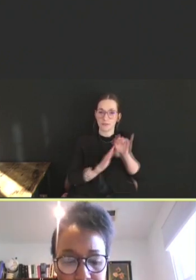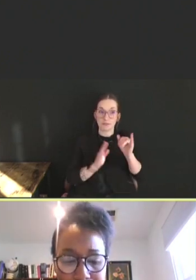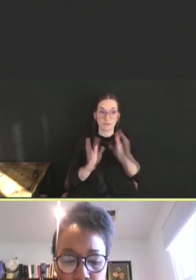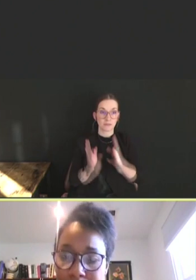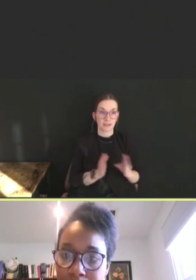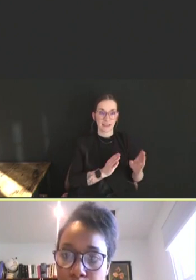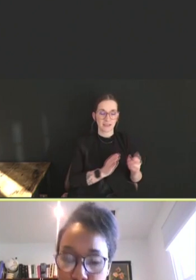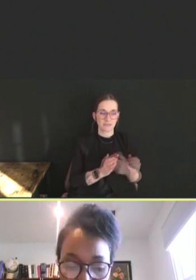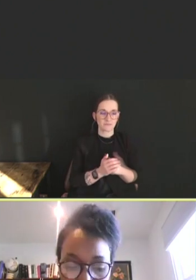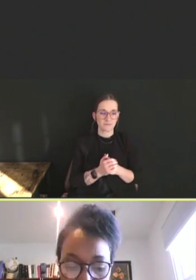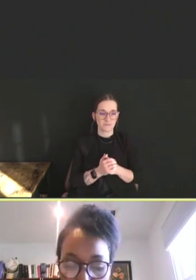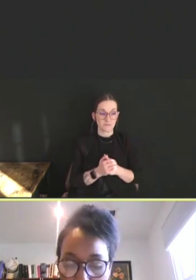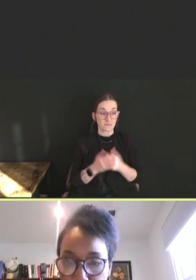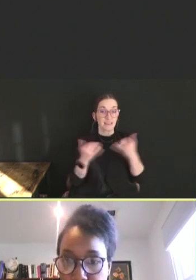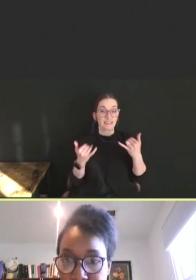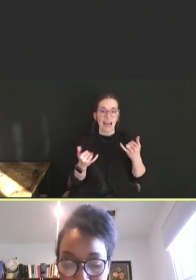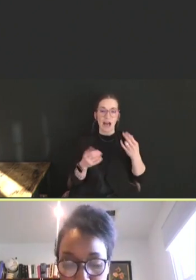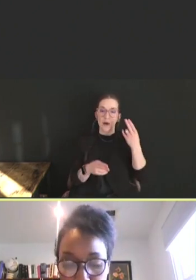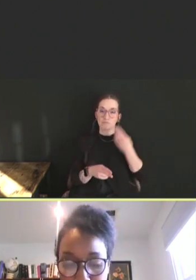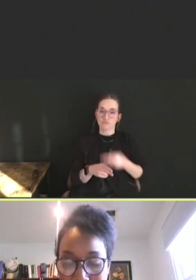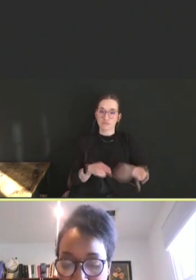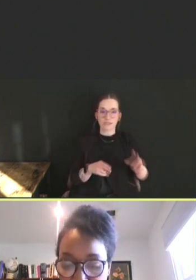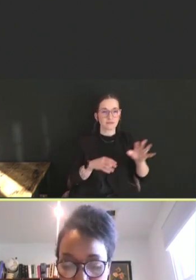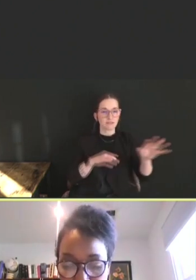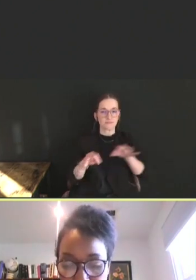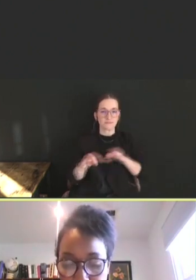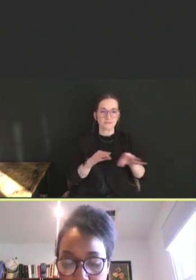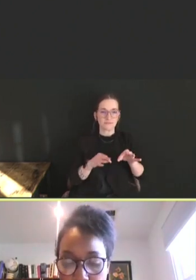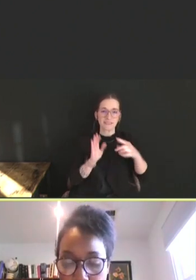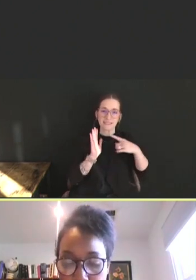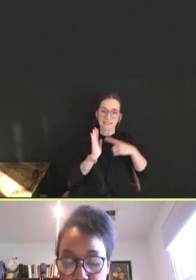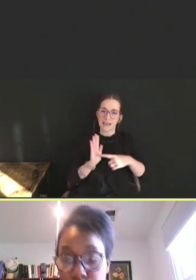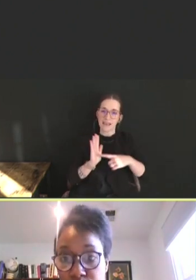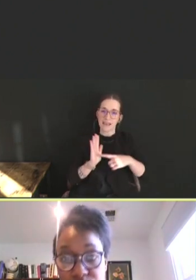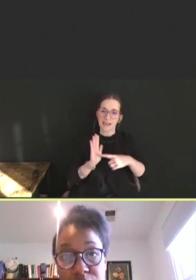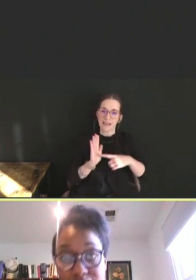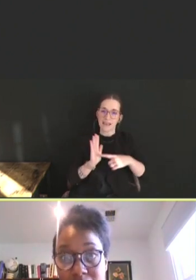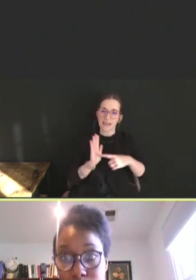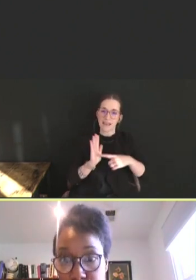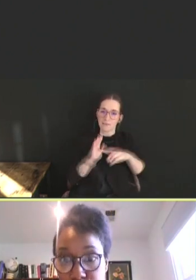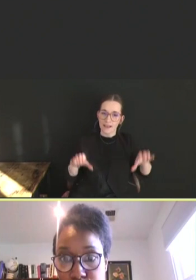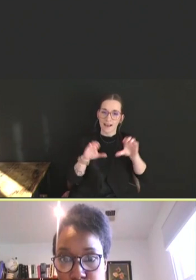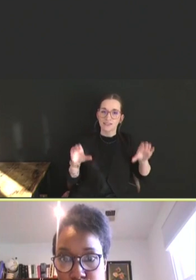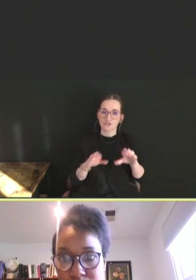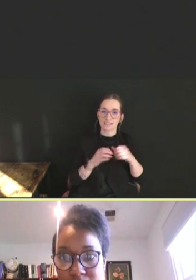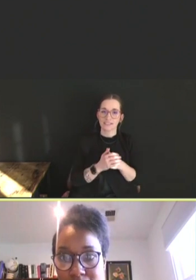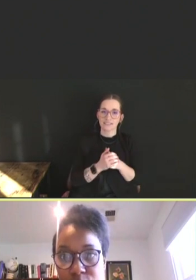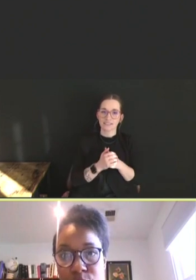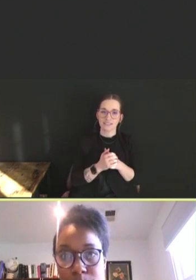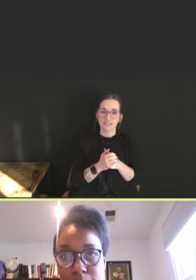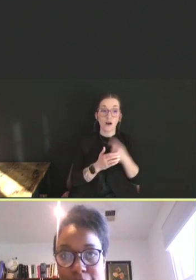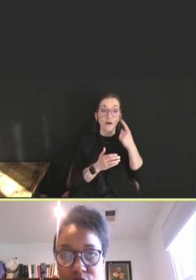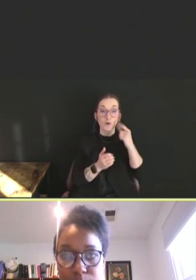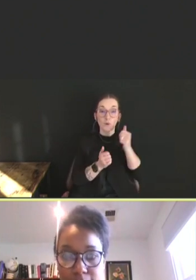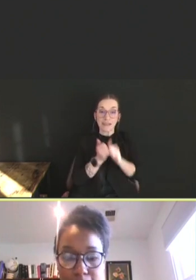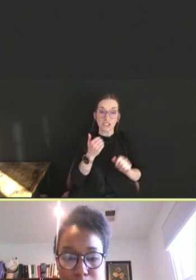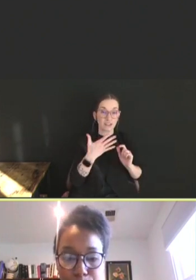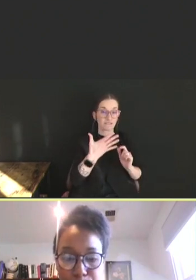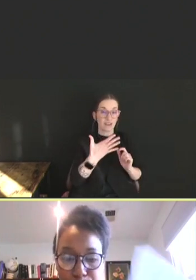I will now briefly walk through sample actions for each of the five major goals of the national implementation plan.